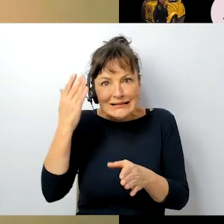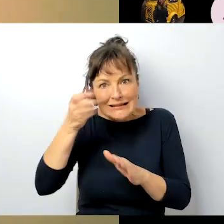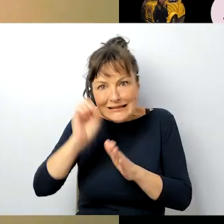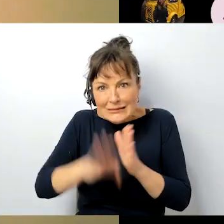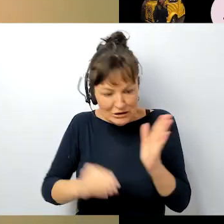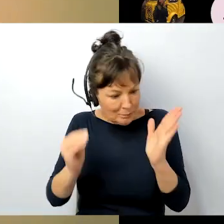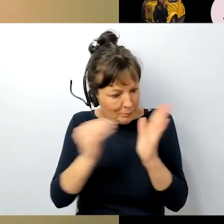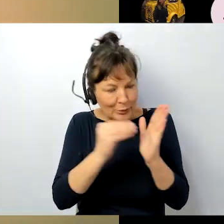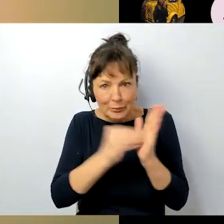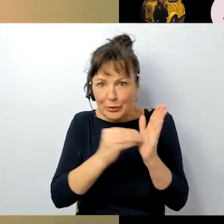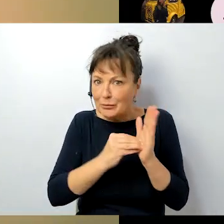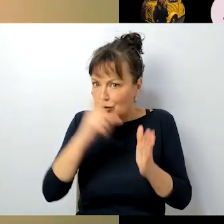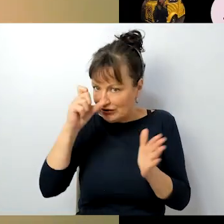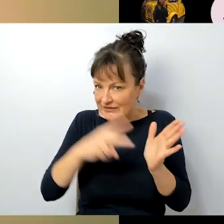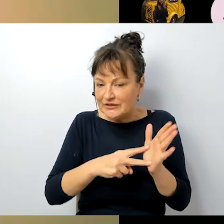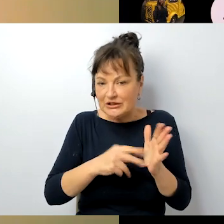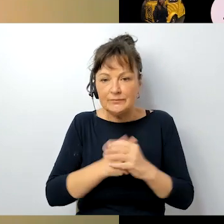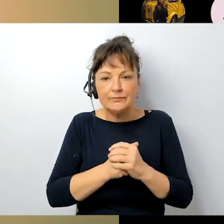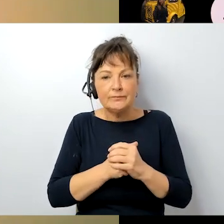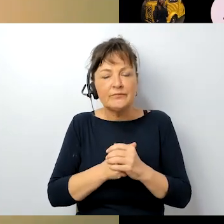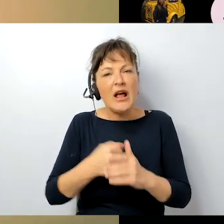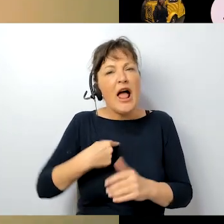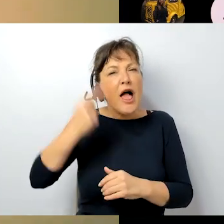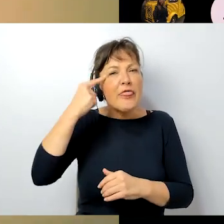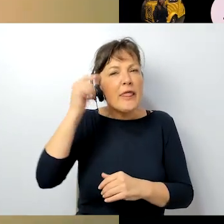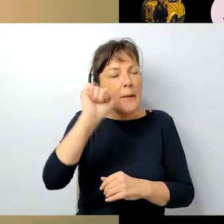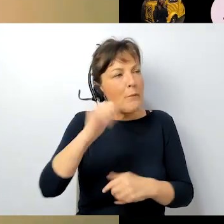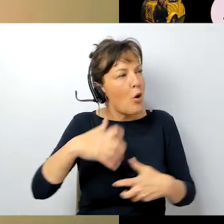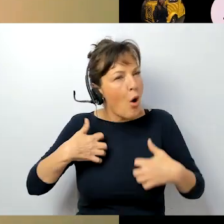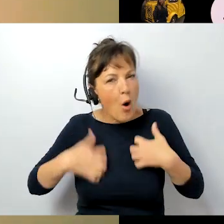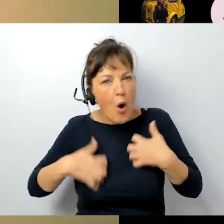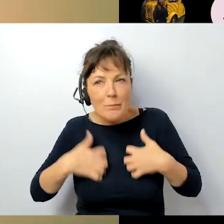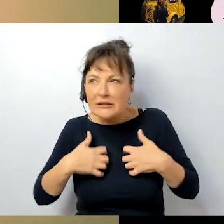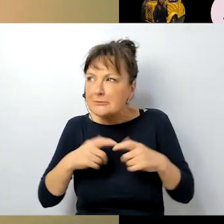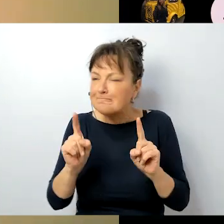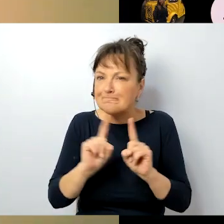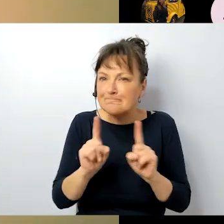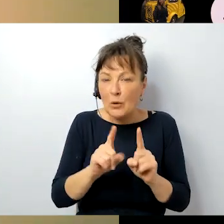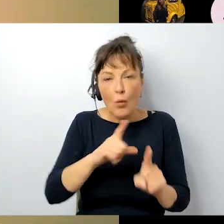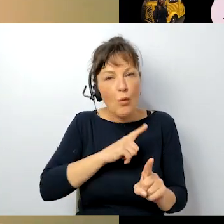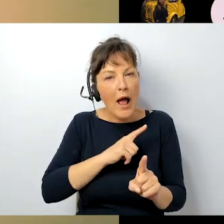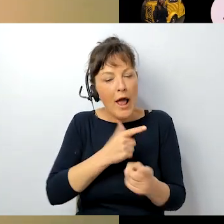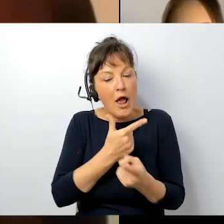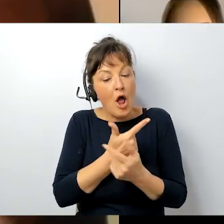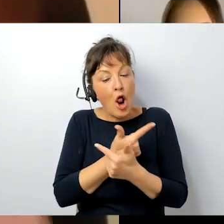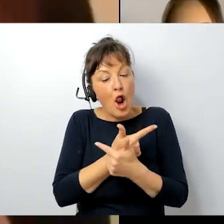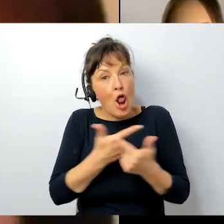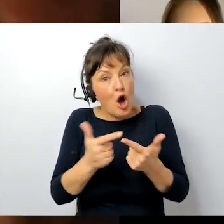have work experience make sure and include that on your application or on your CV. Think about